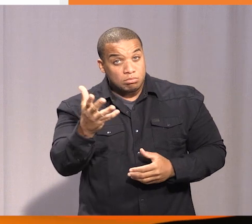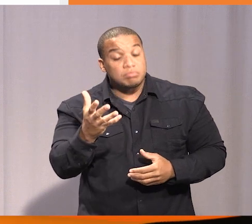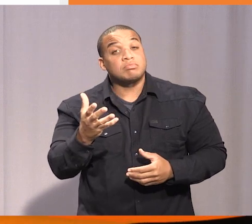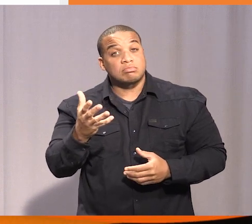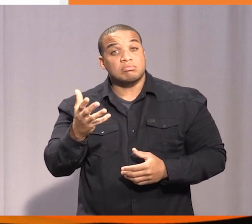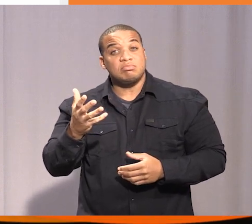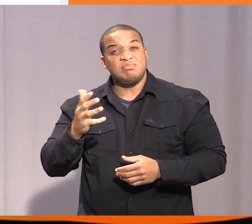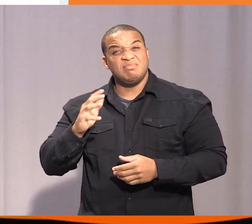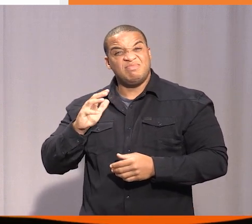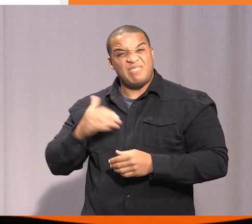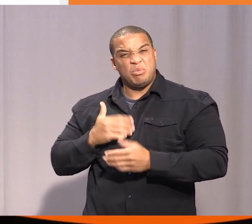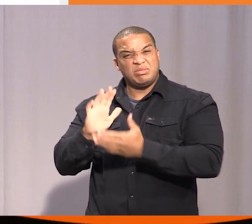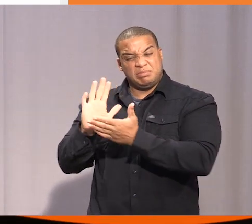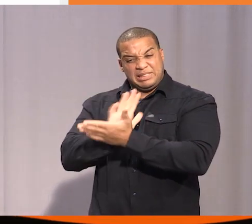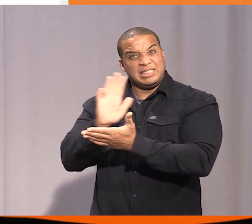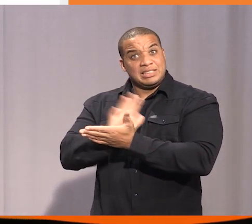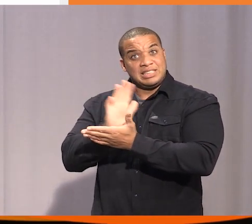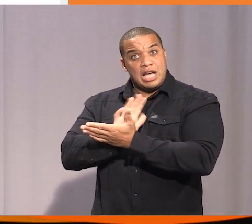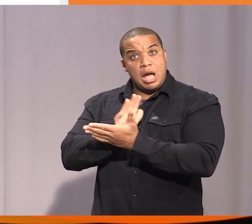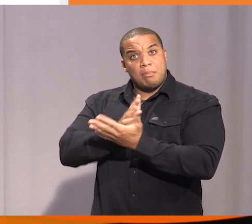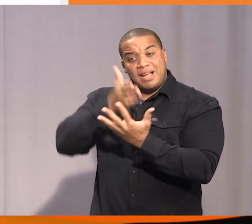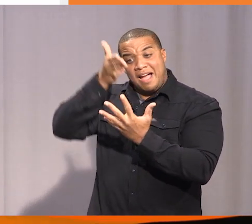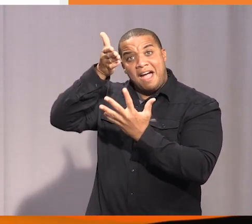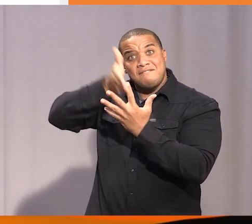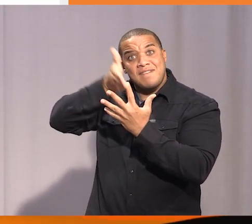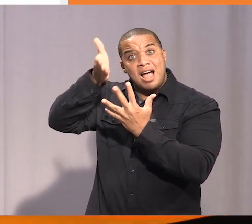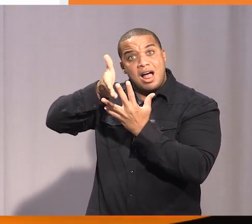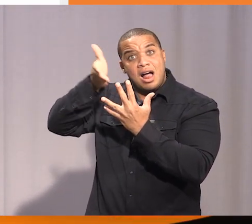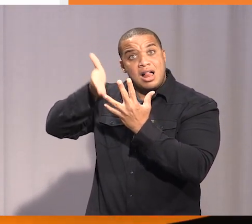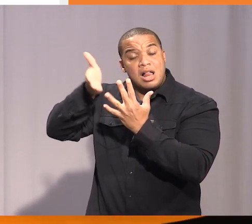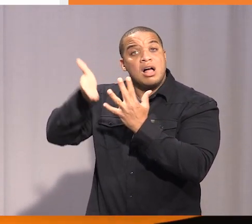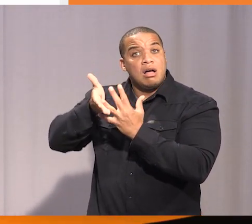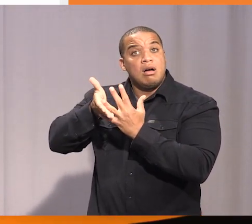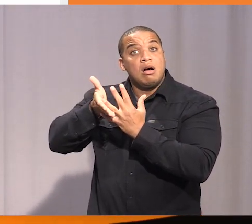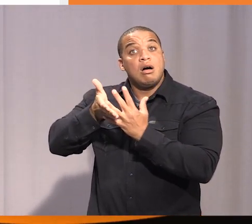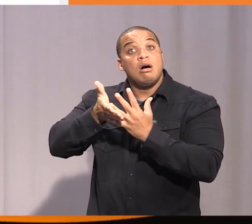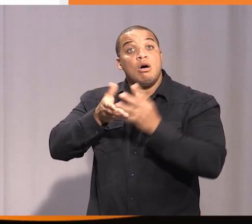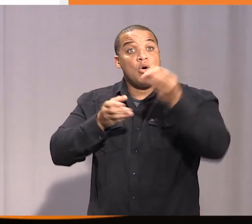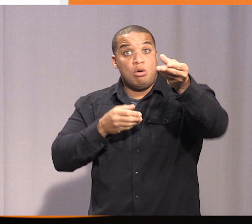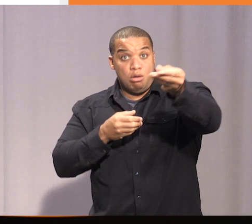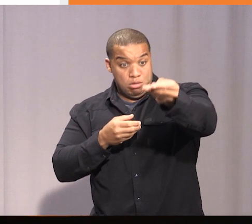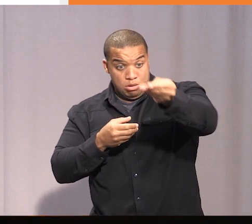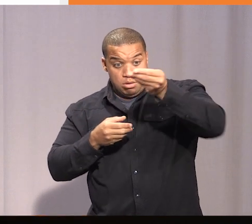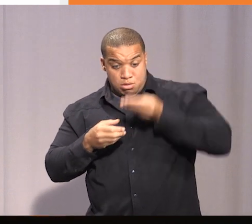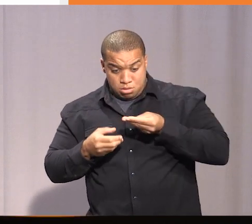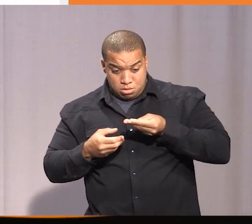regarding our documentation filing or access, all information and documentation submitted